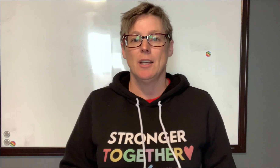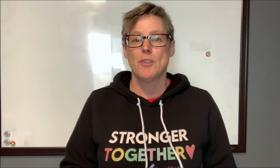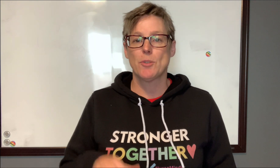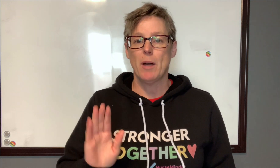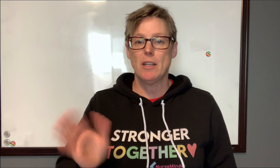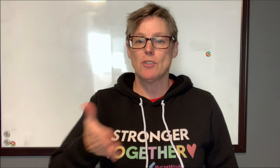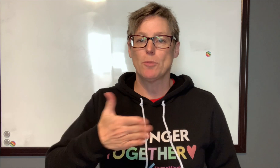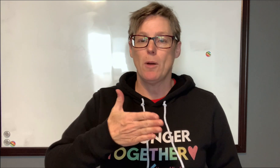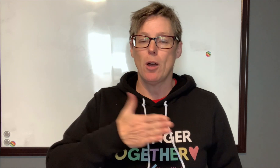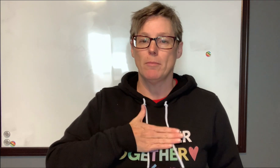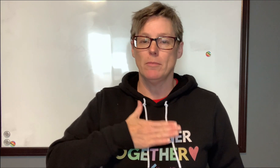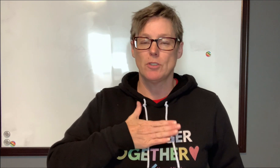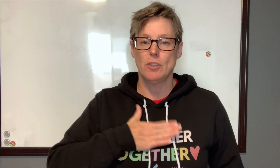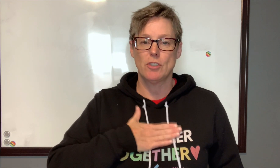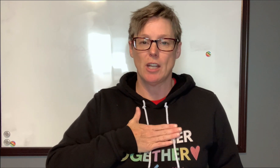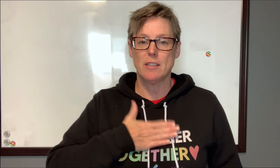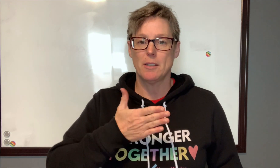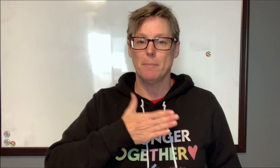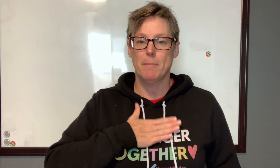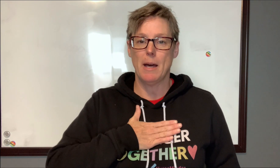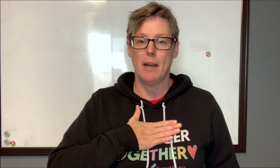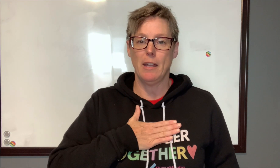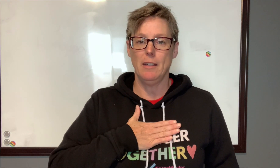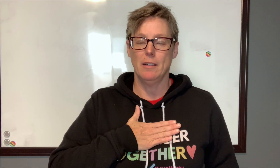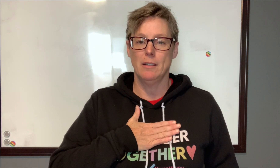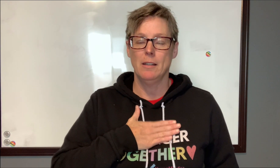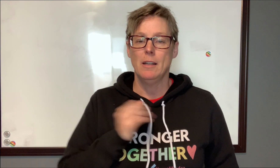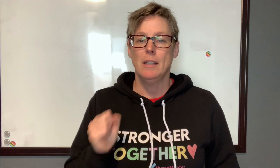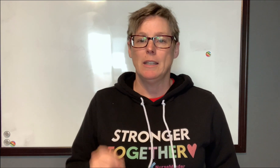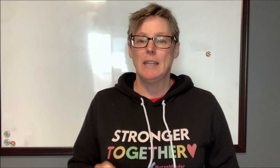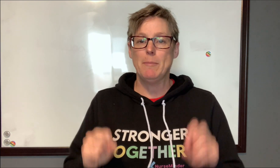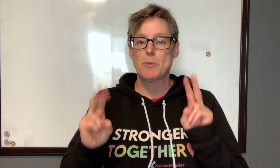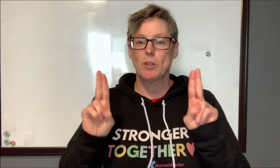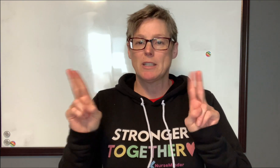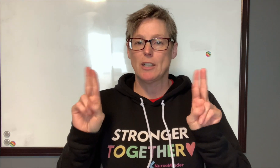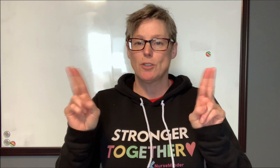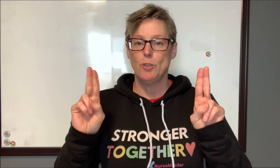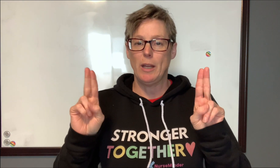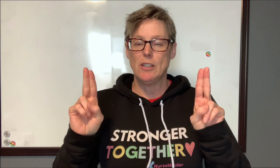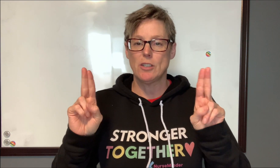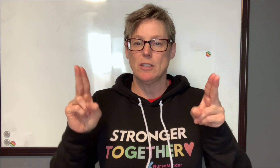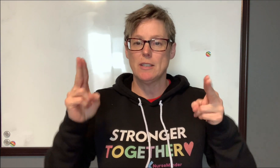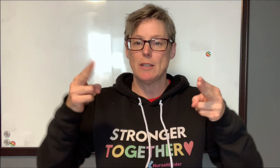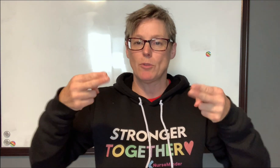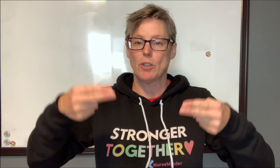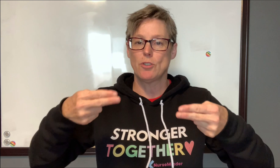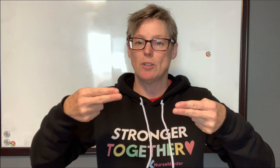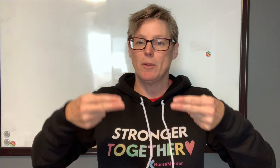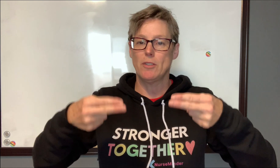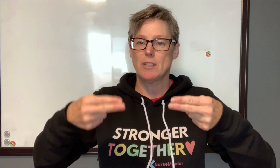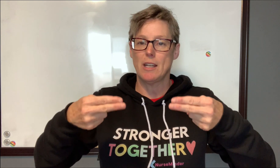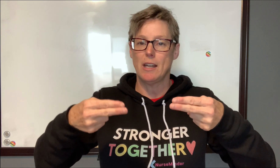so my is your palm to your chest my name is we're going to take two h's